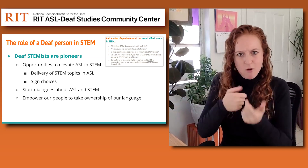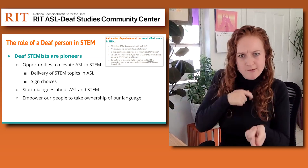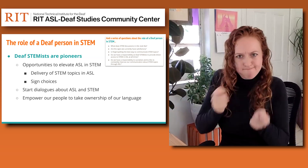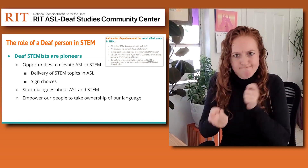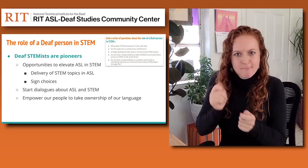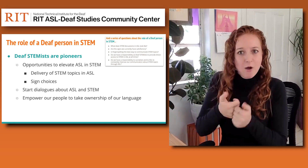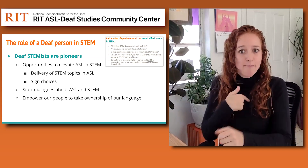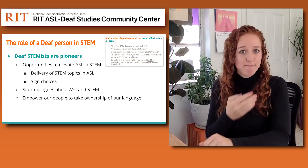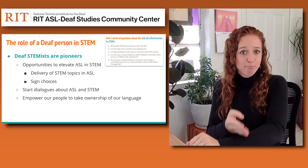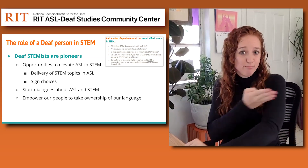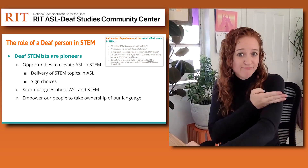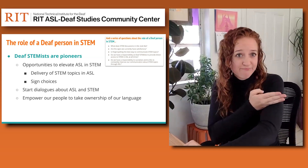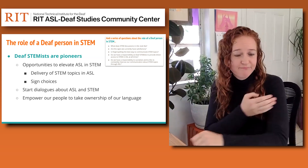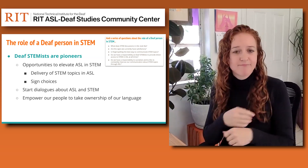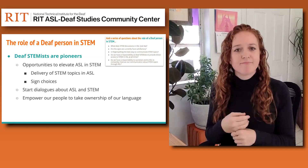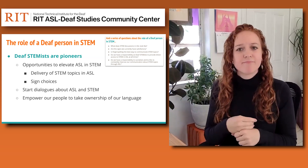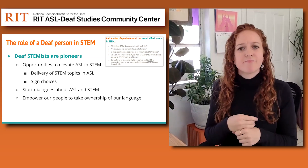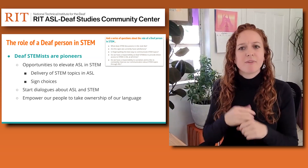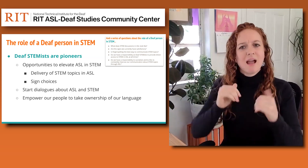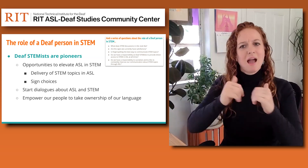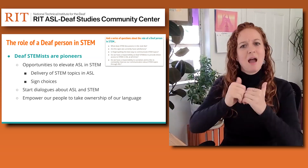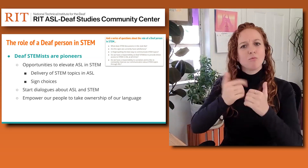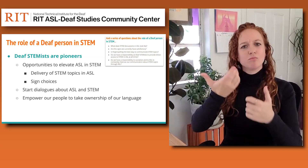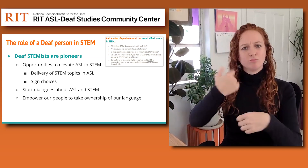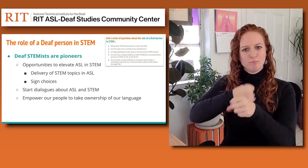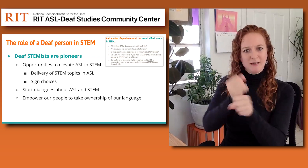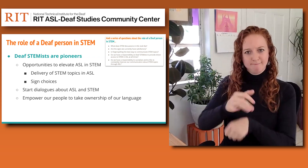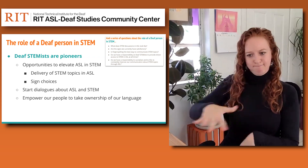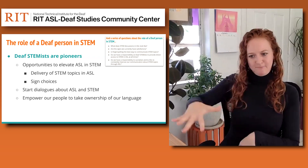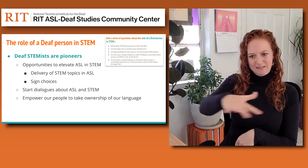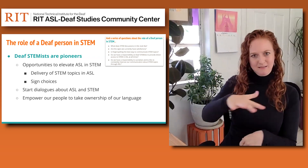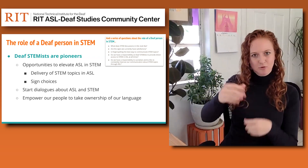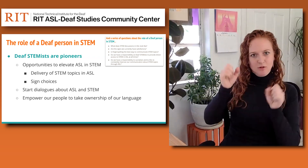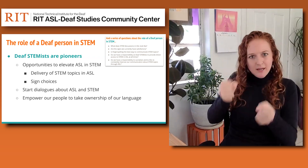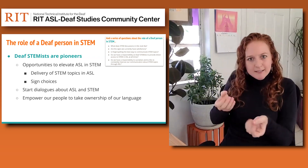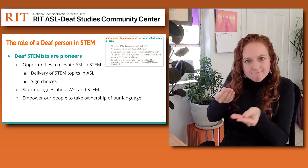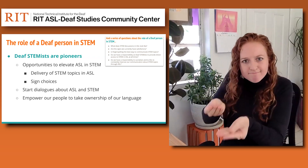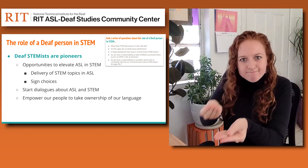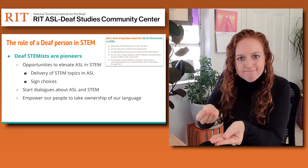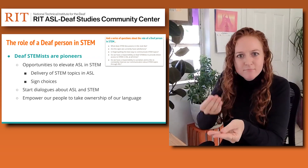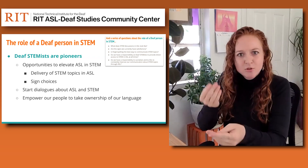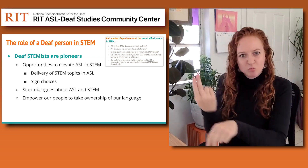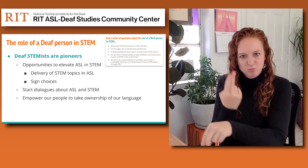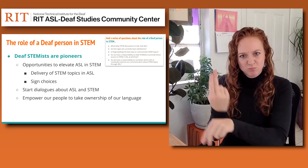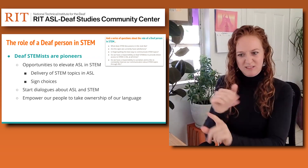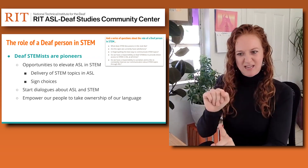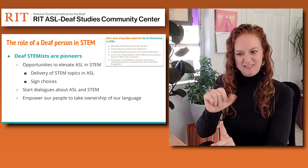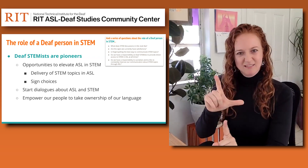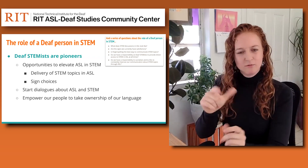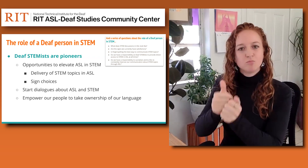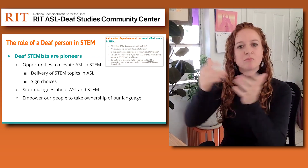how to communicate it to improve it. And how do we make this so we can use ASL